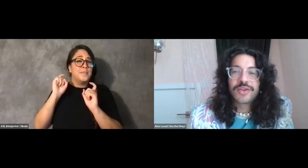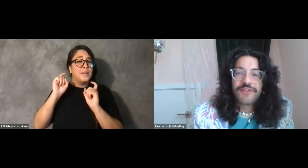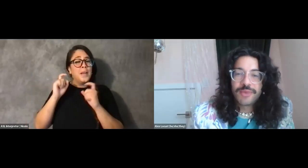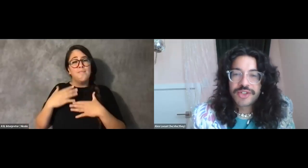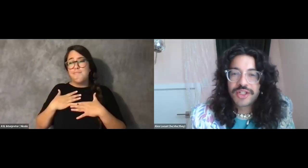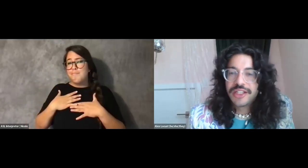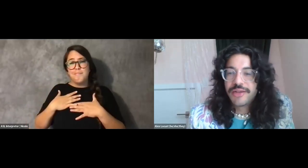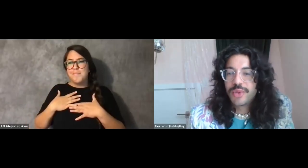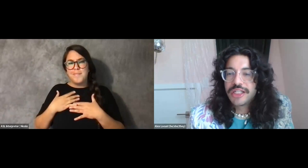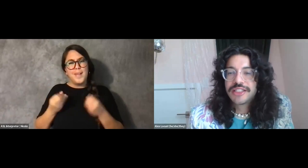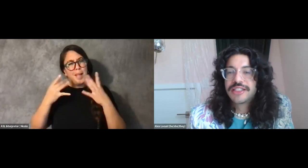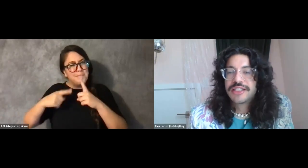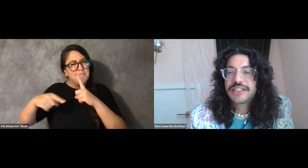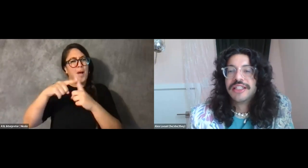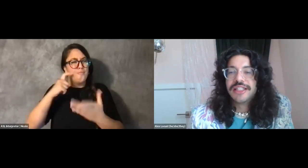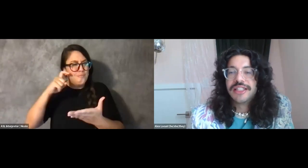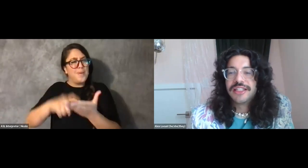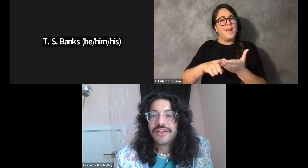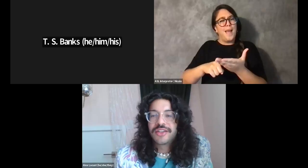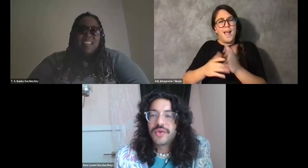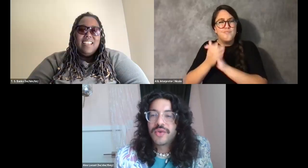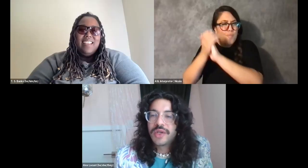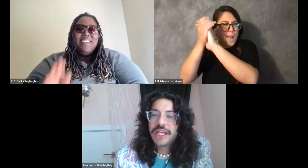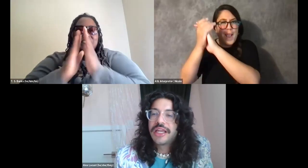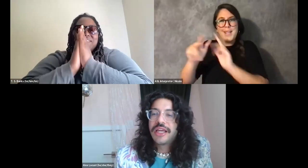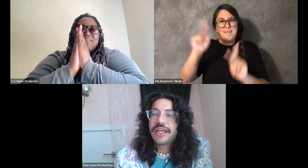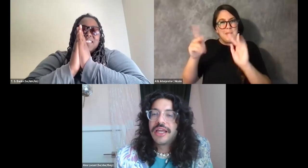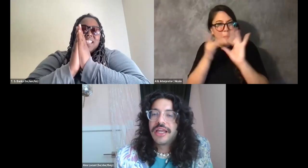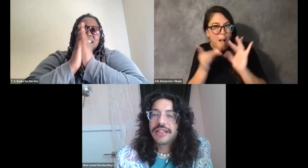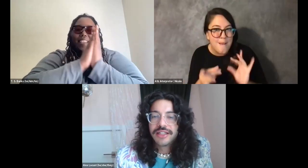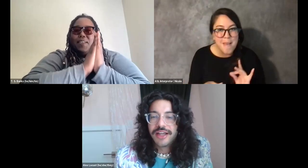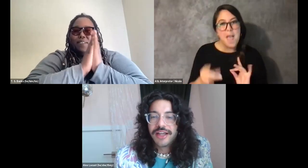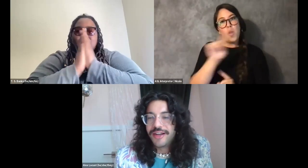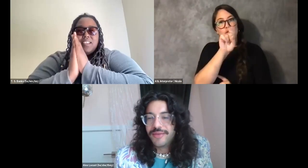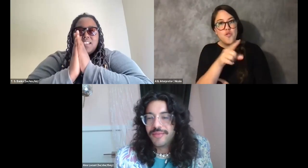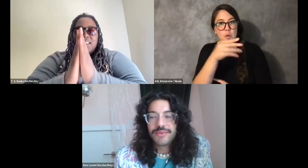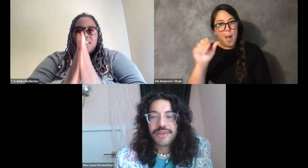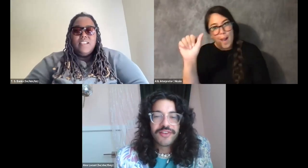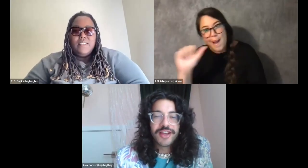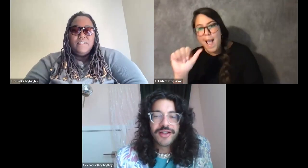So much affirmation and praise in the Q&A and some love